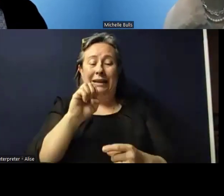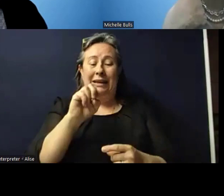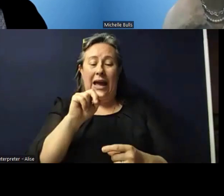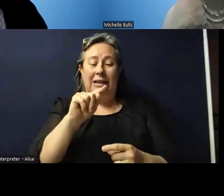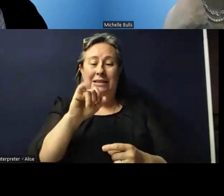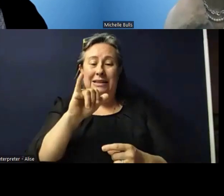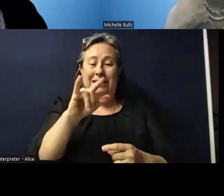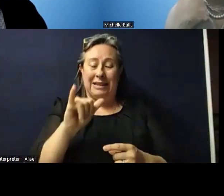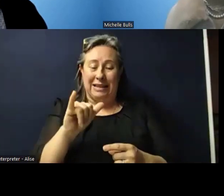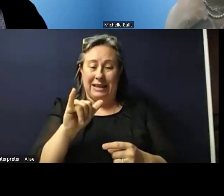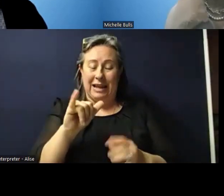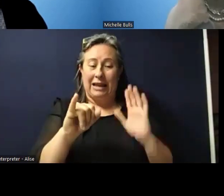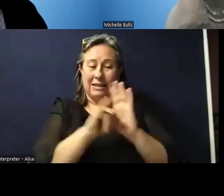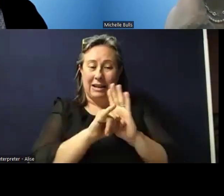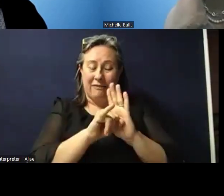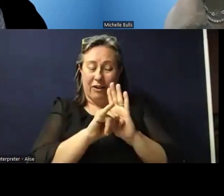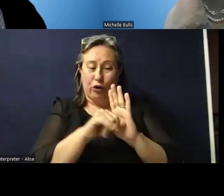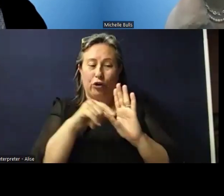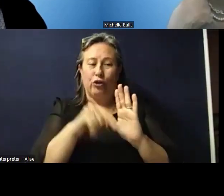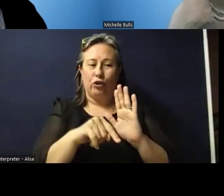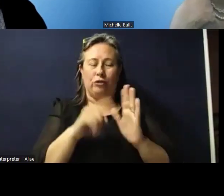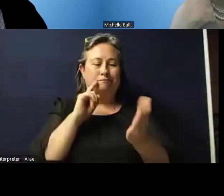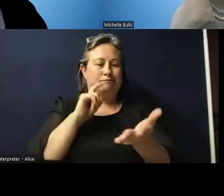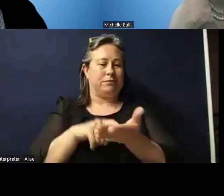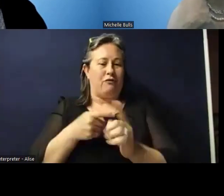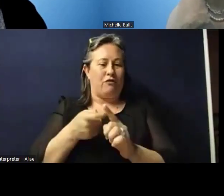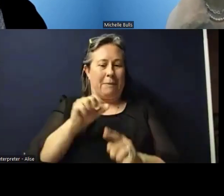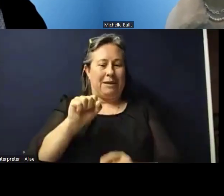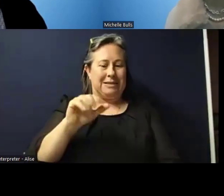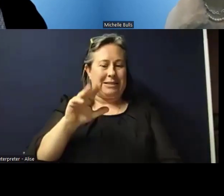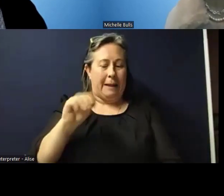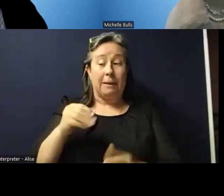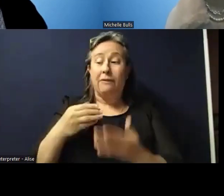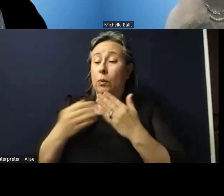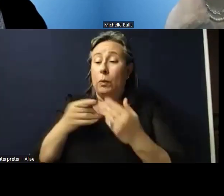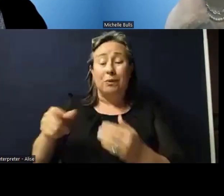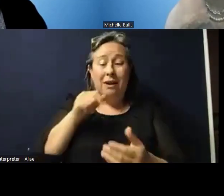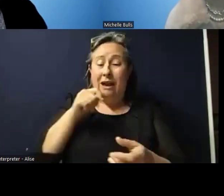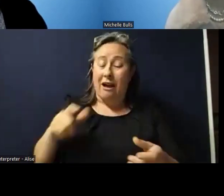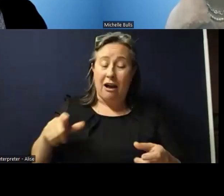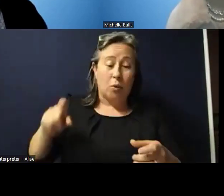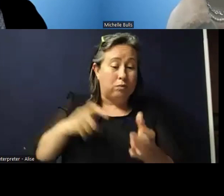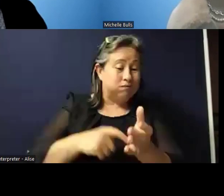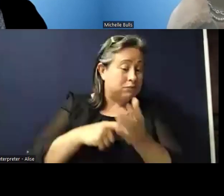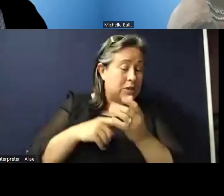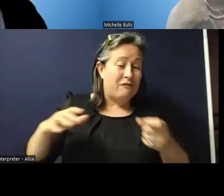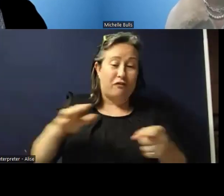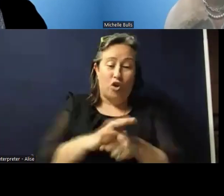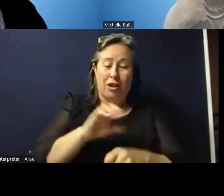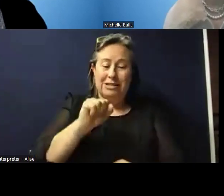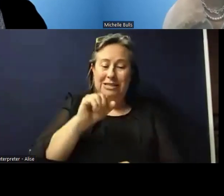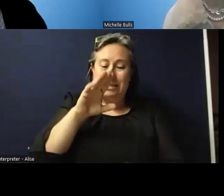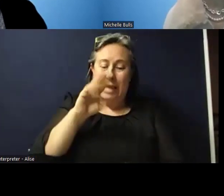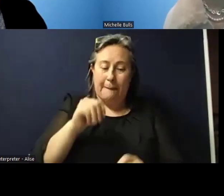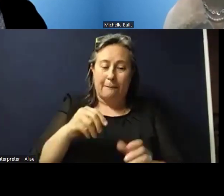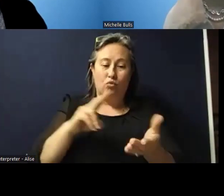even if you're not required to have the full SAM registration, you will have to go through SAM to obtain a UEI,